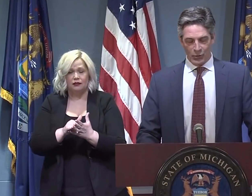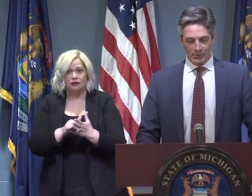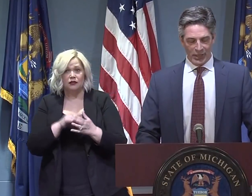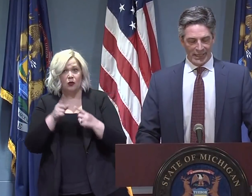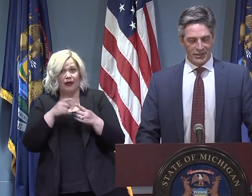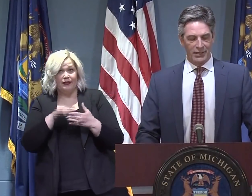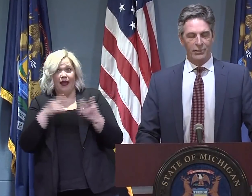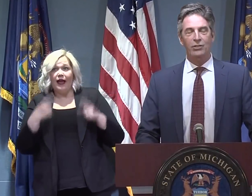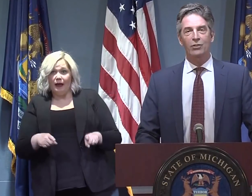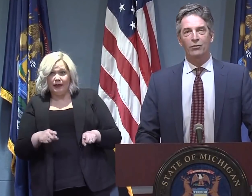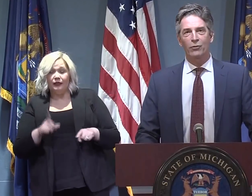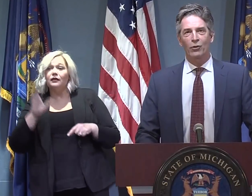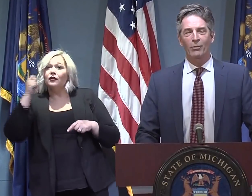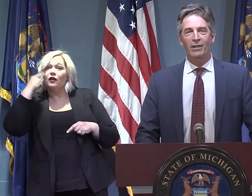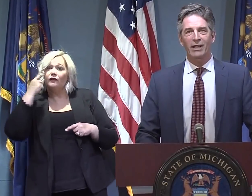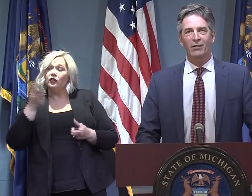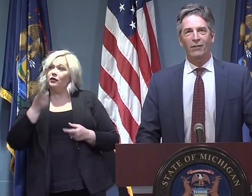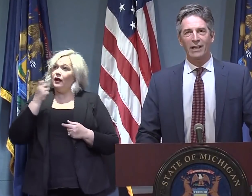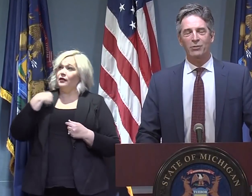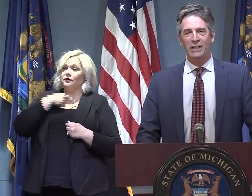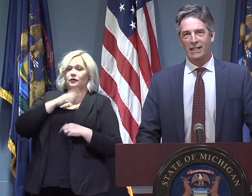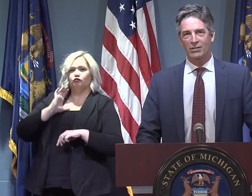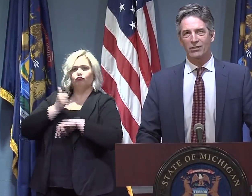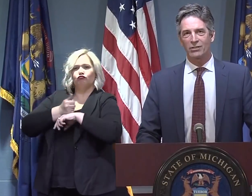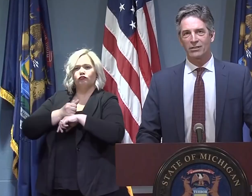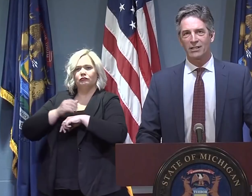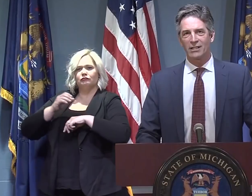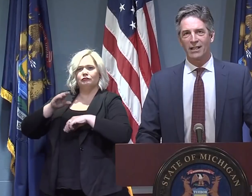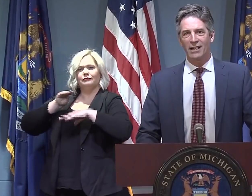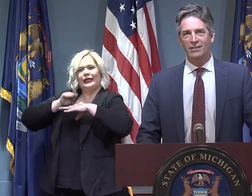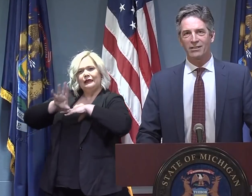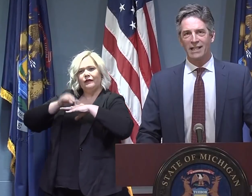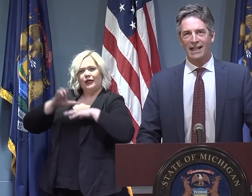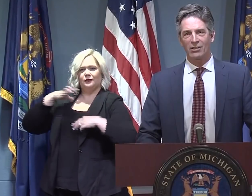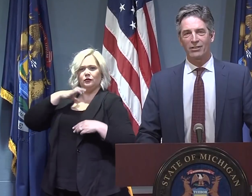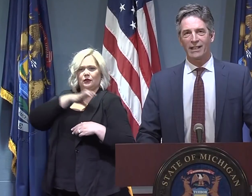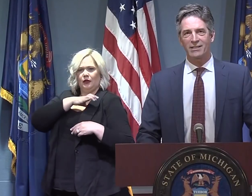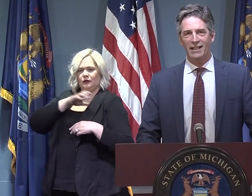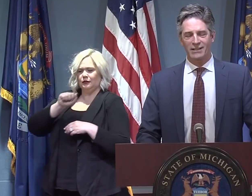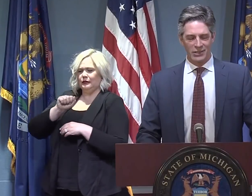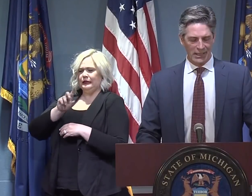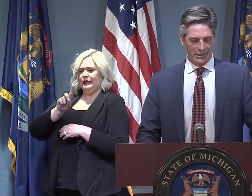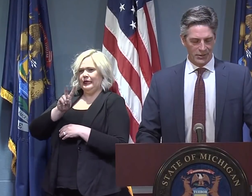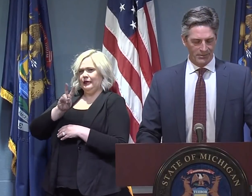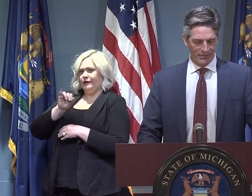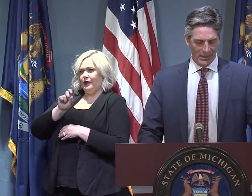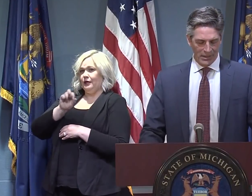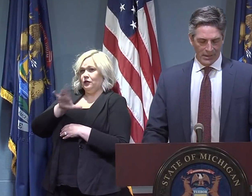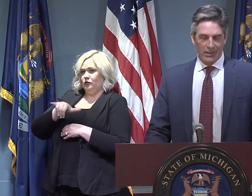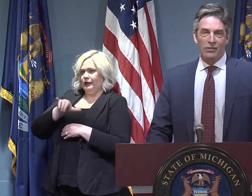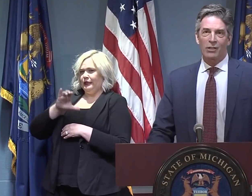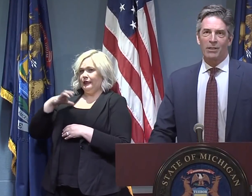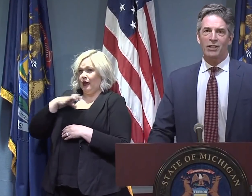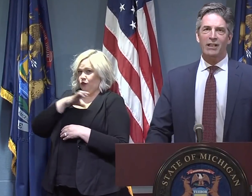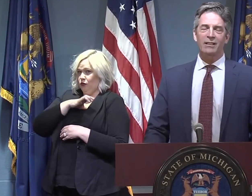FOLLOWED BY AN EQUALLY INTENSE ECONOMIC CRISIS. AND WAS, AT THAT TIME, THAT